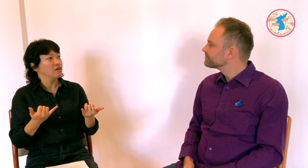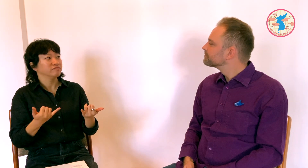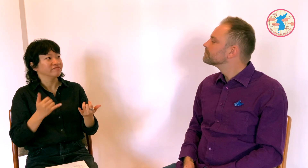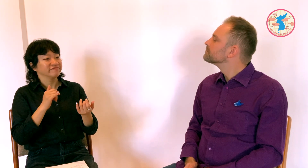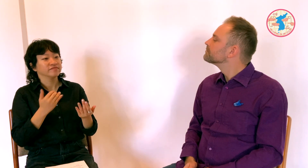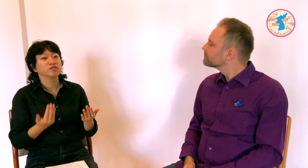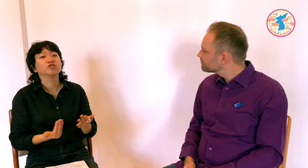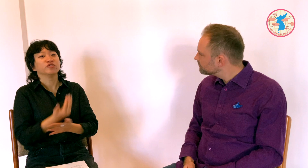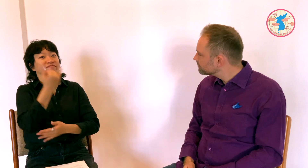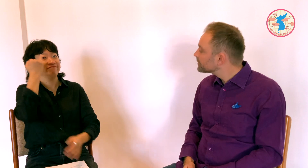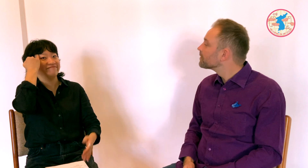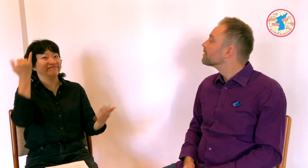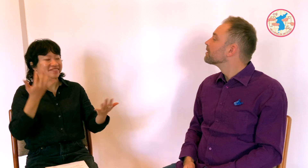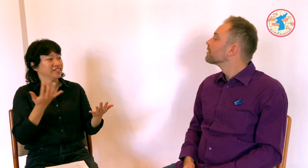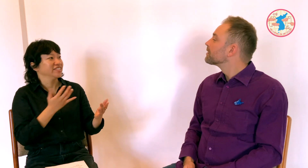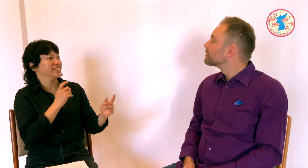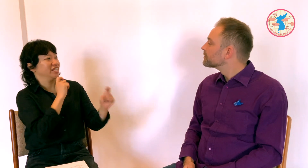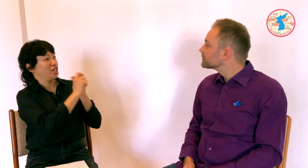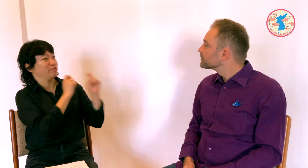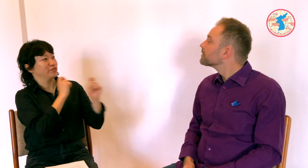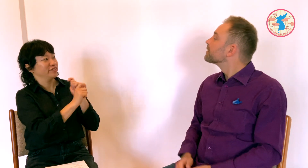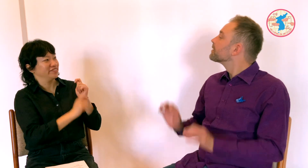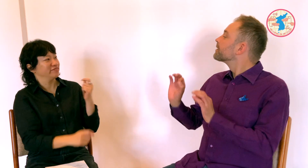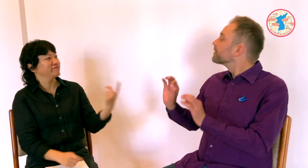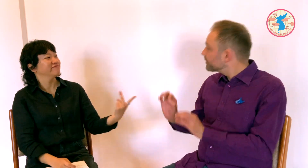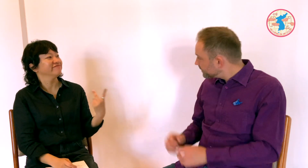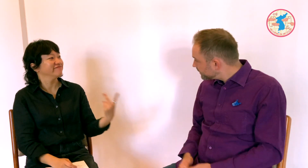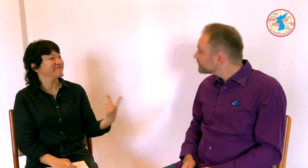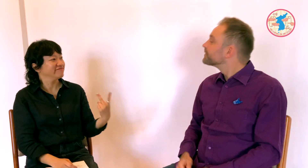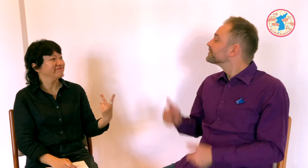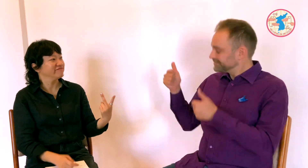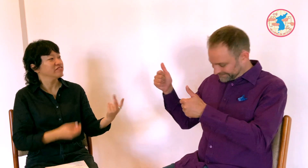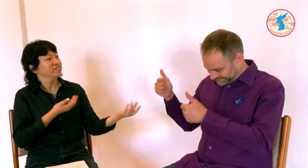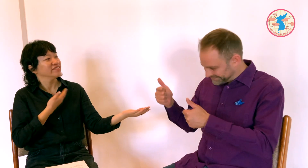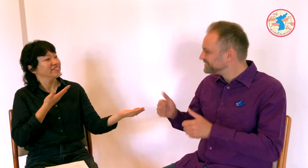However, this time Let's do this in a new format like doing an interview together! Robert: Fantastic, bring it on:)